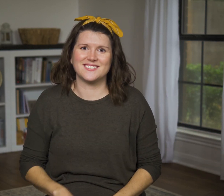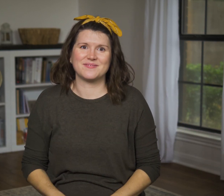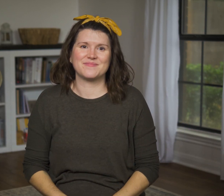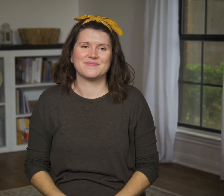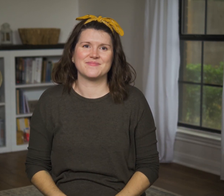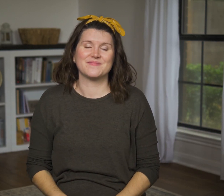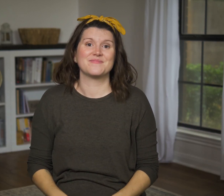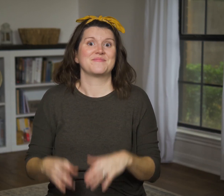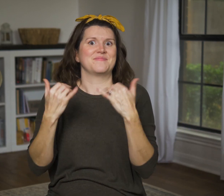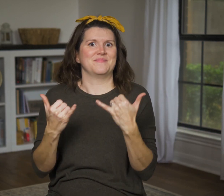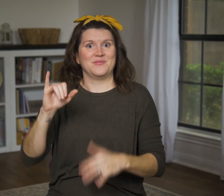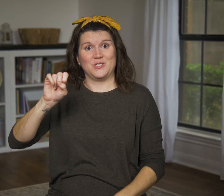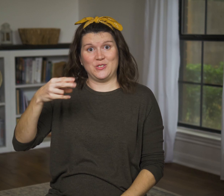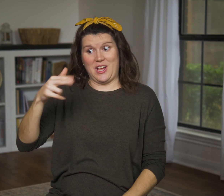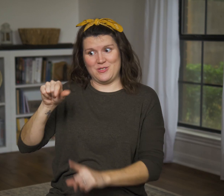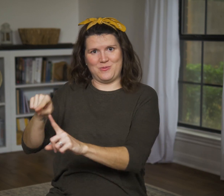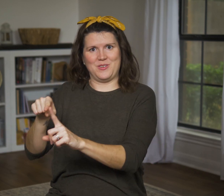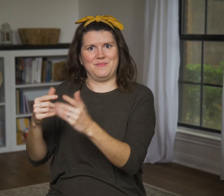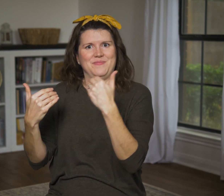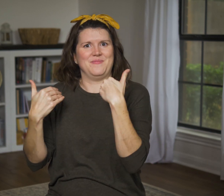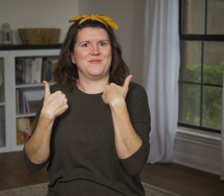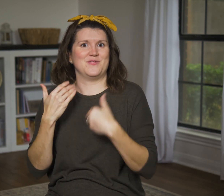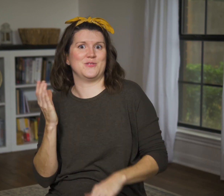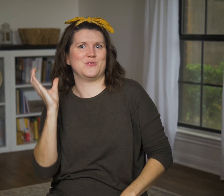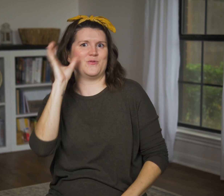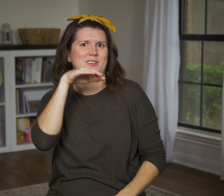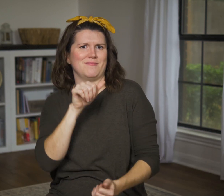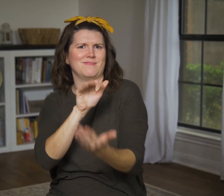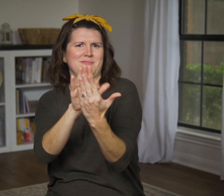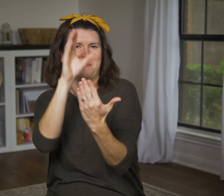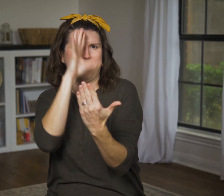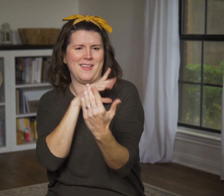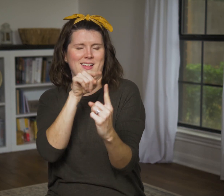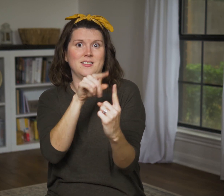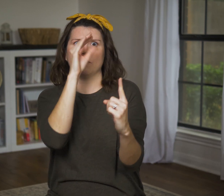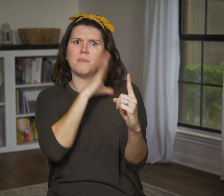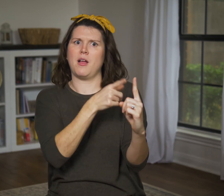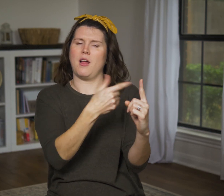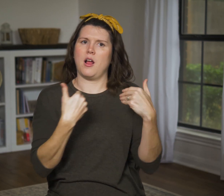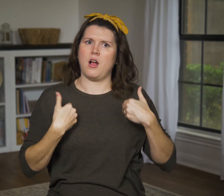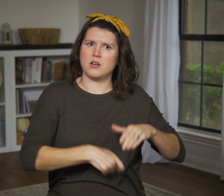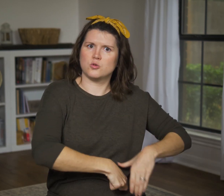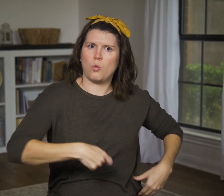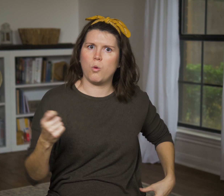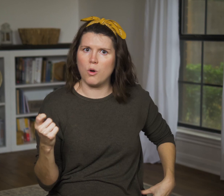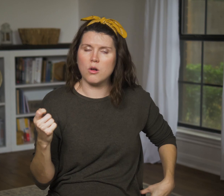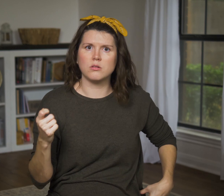Then Joshua has a strange encounter with a man holding a sword.